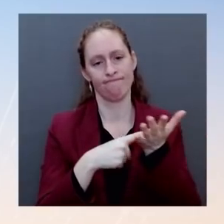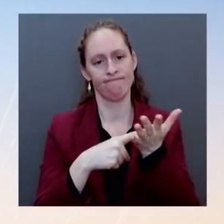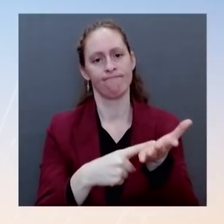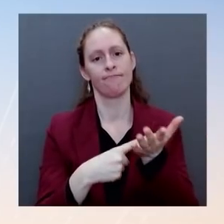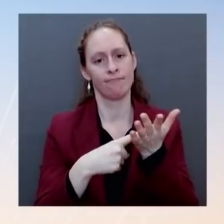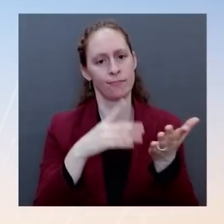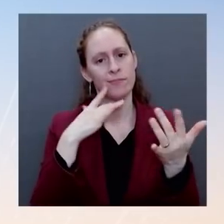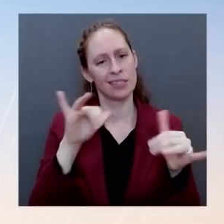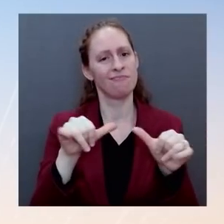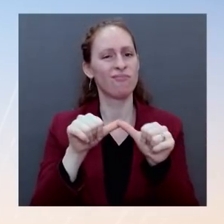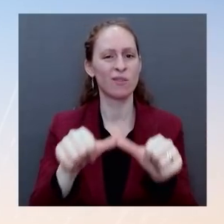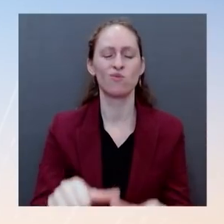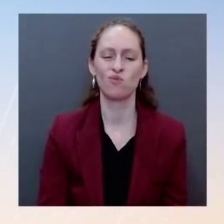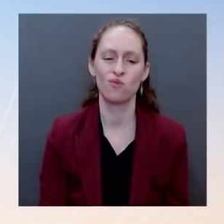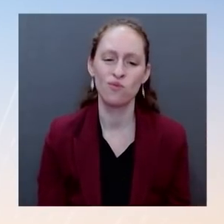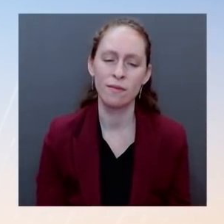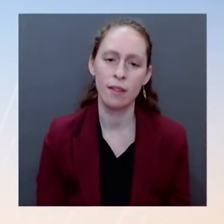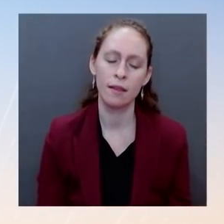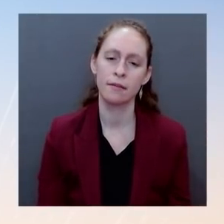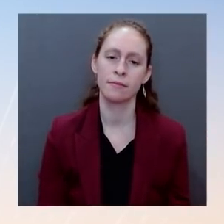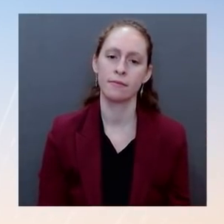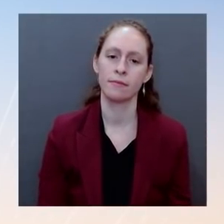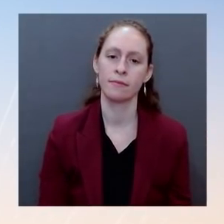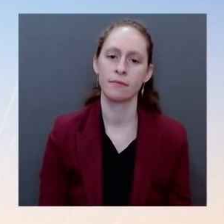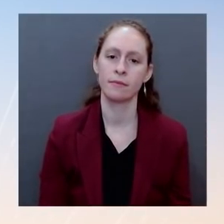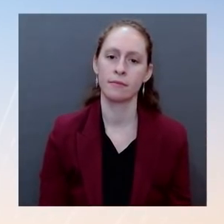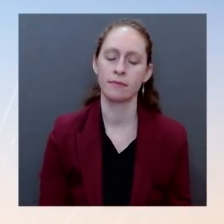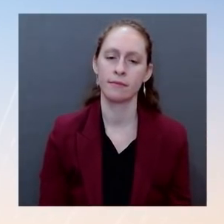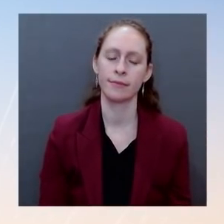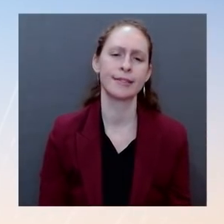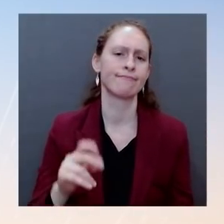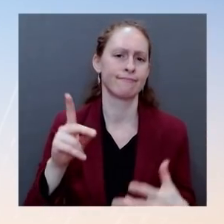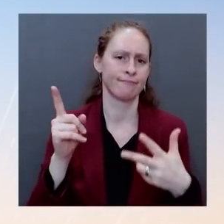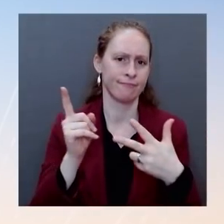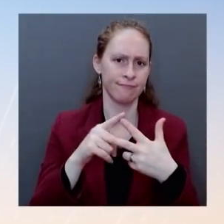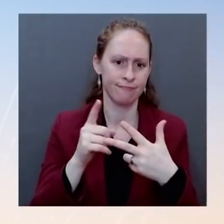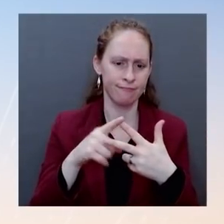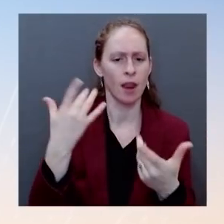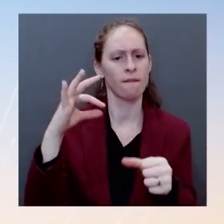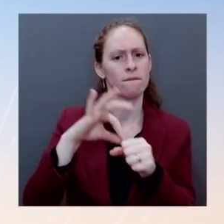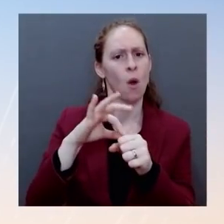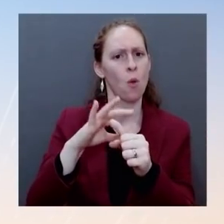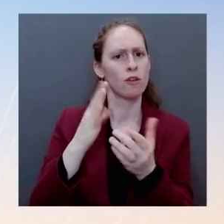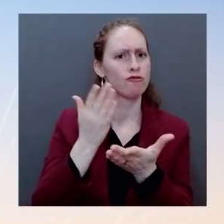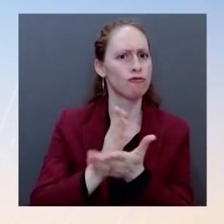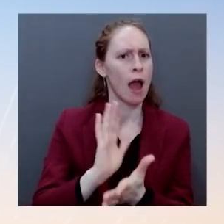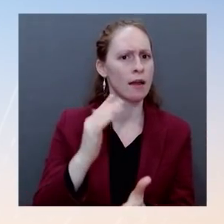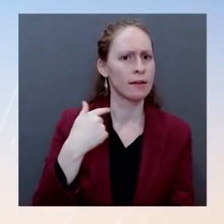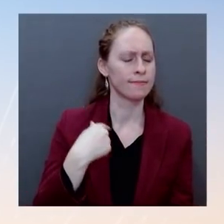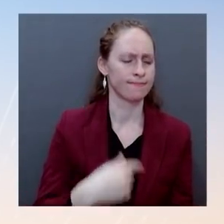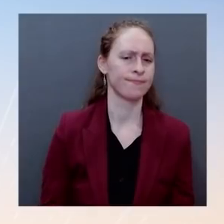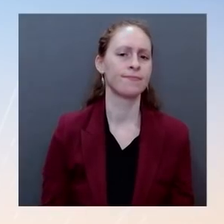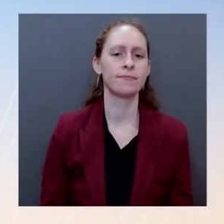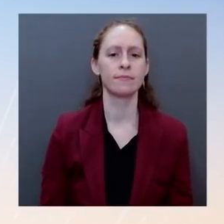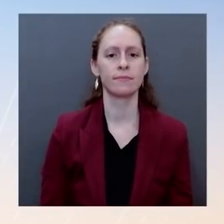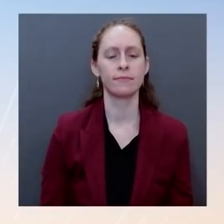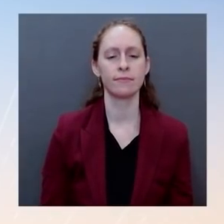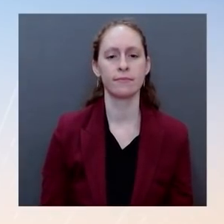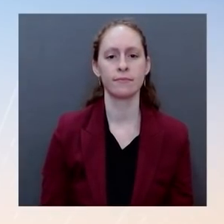You know, you guys have talked about yesterday's speech, and the President's actions this week is him showing that he's putting his whole presidency behind this issue.